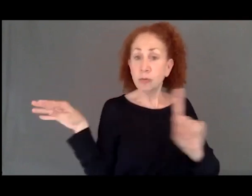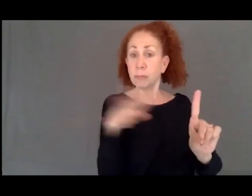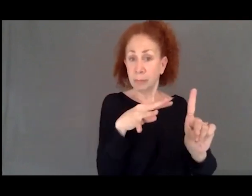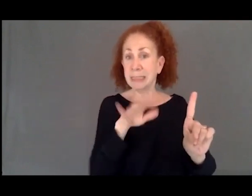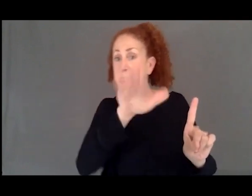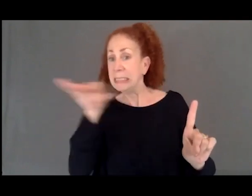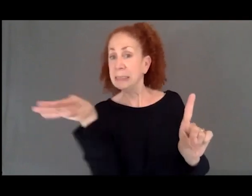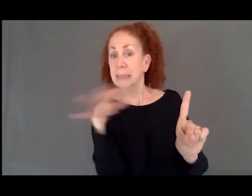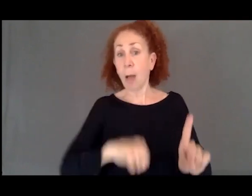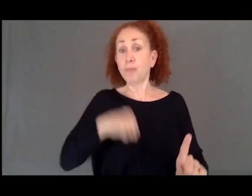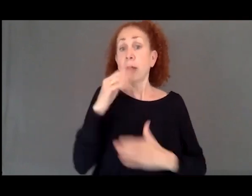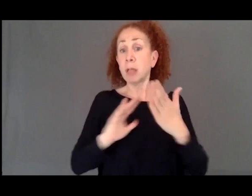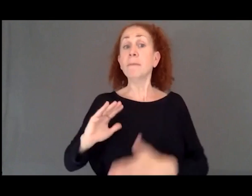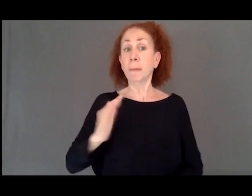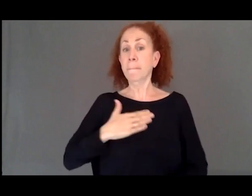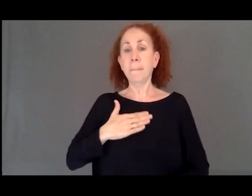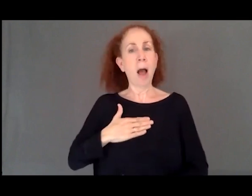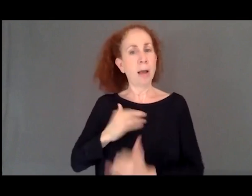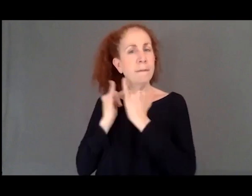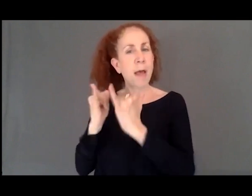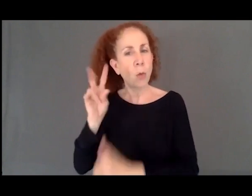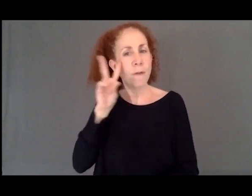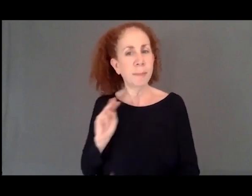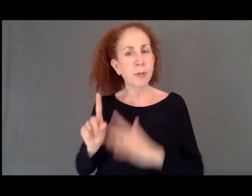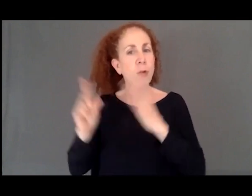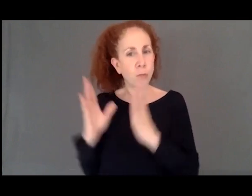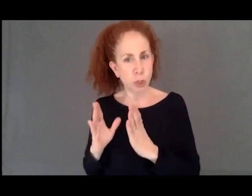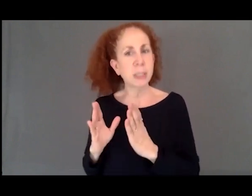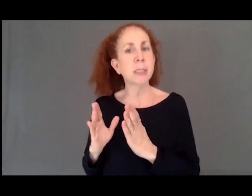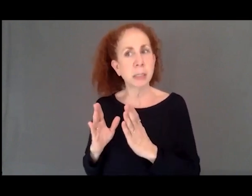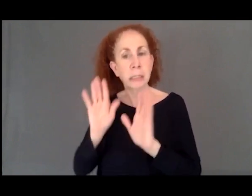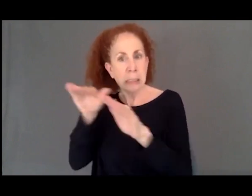And I'm really proud of some of my fellow Vietnamese refugees for not only drawing attention to that,